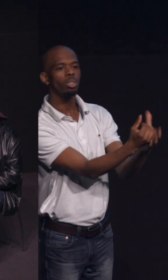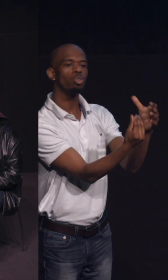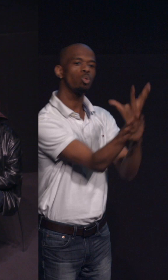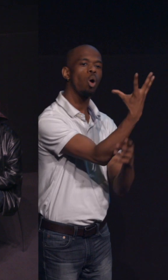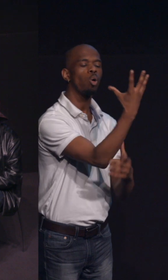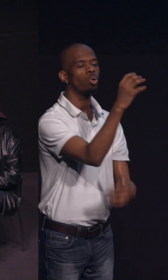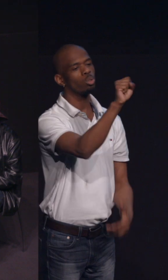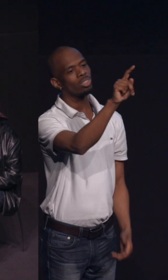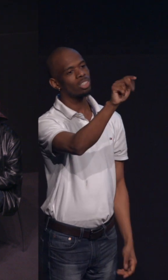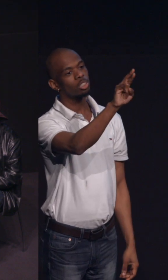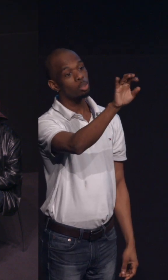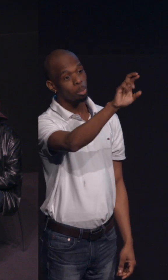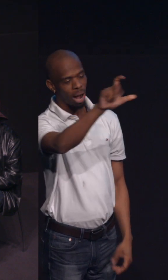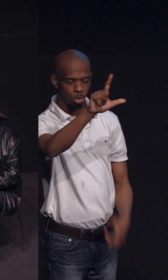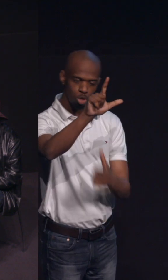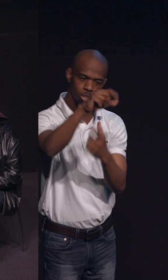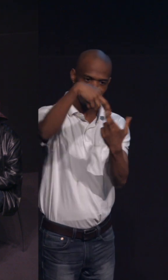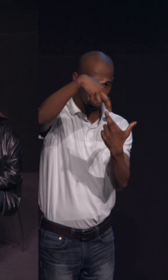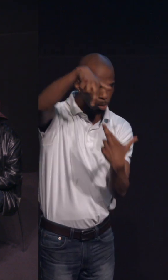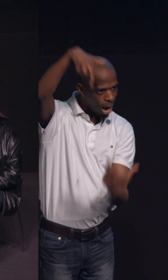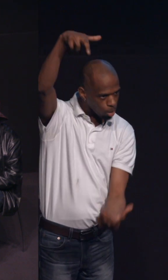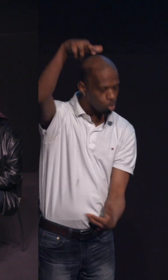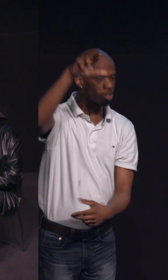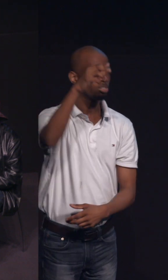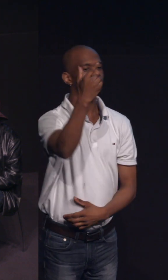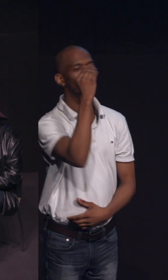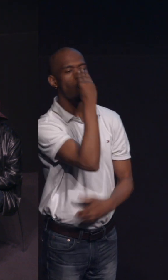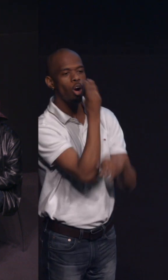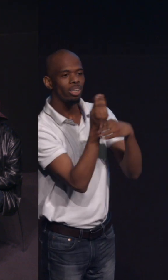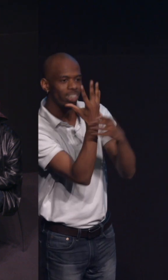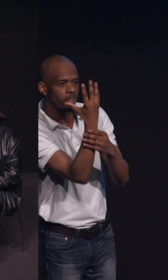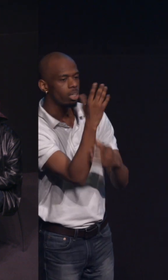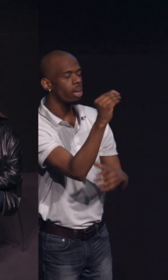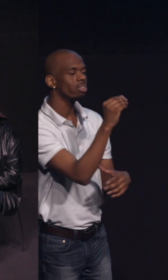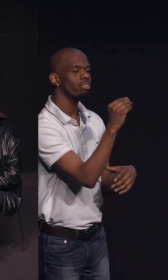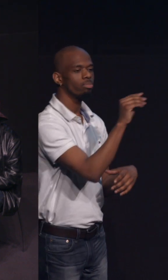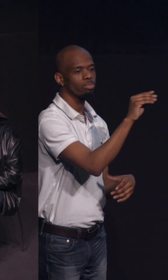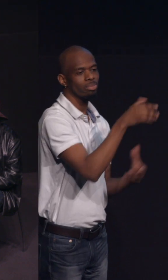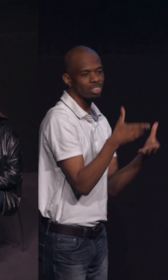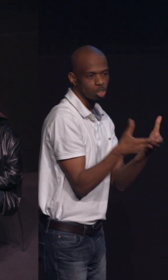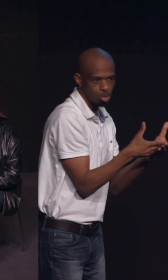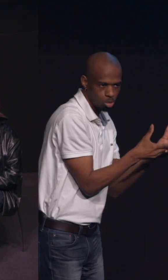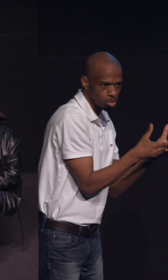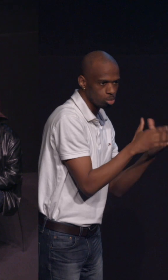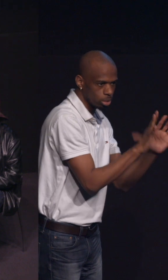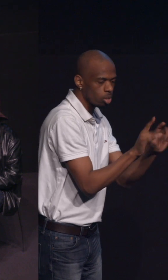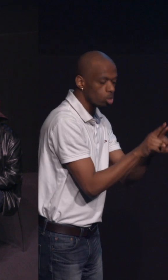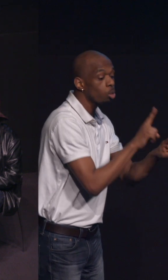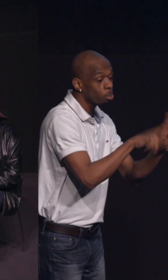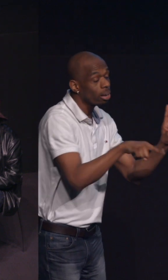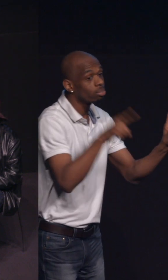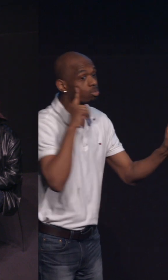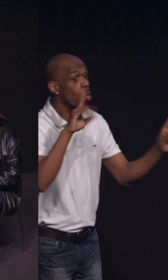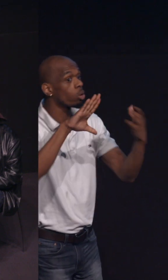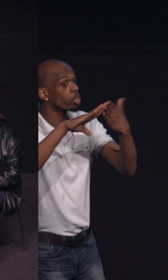Gardens, not only the nursery and the community farm itself, but also the community. That's been my whole jam.